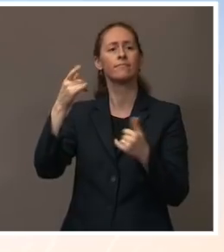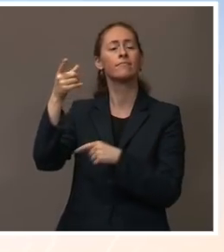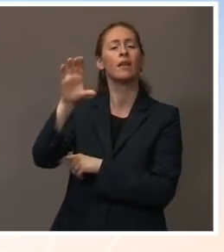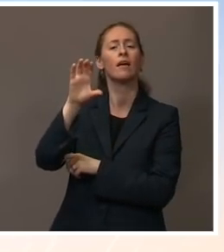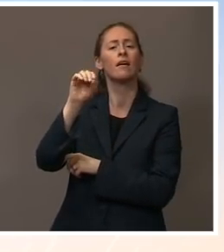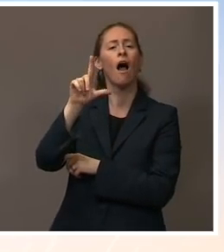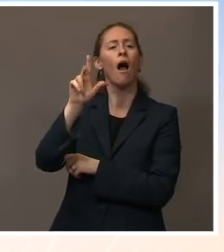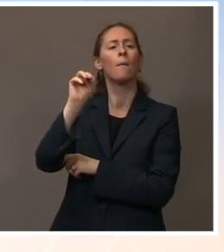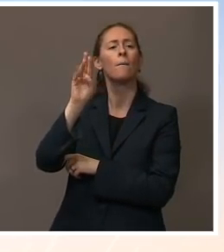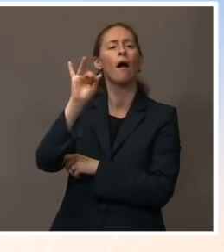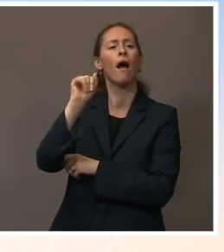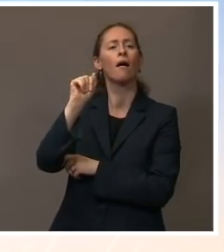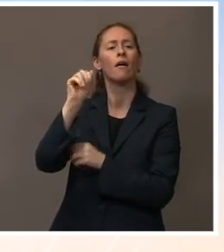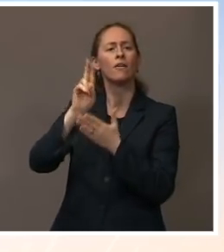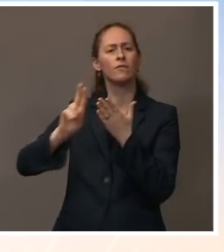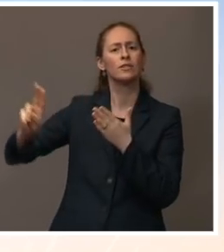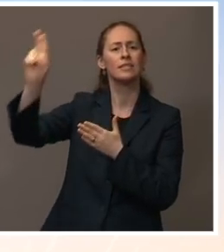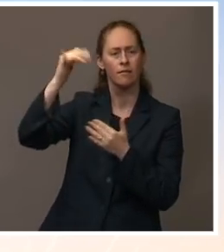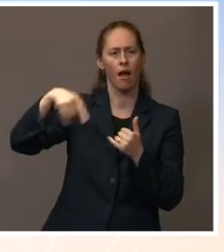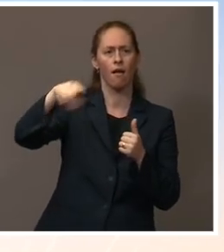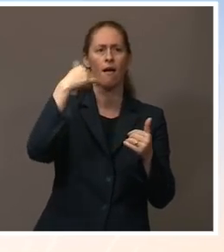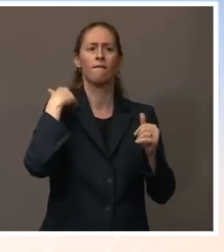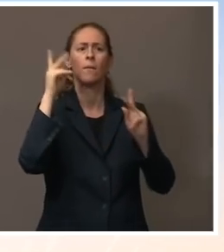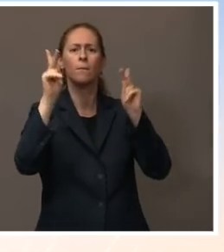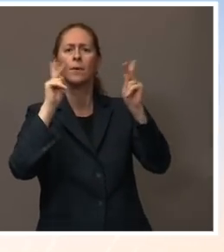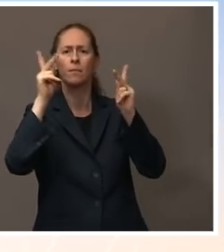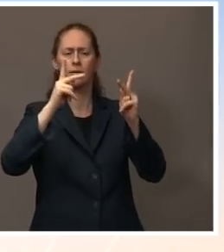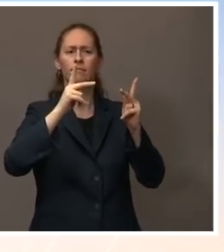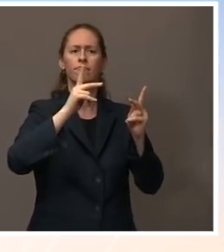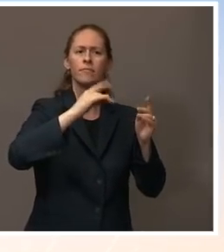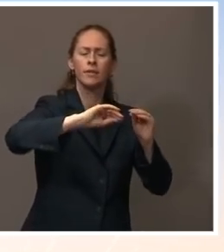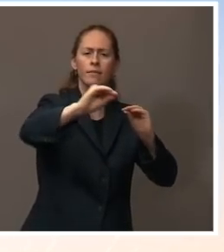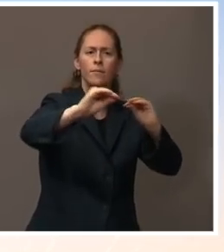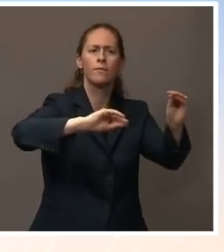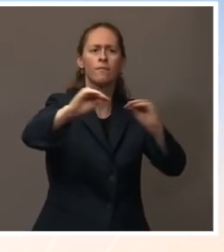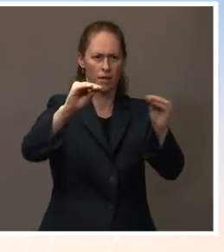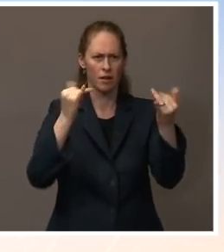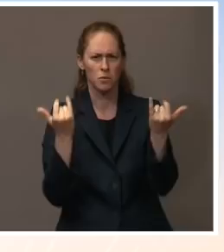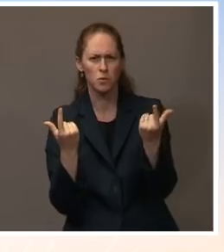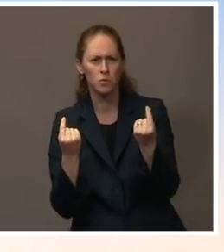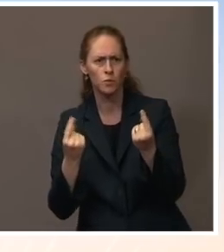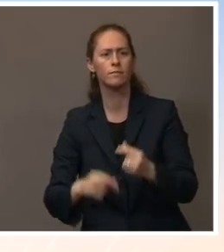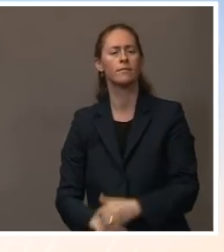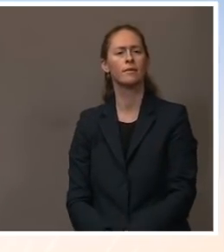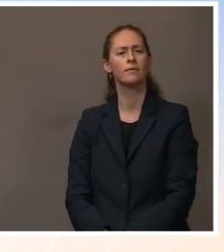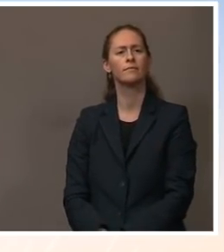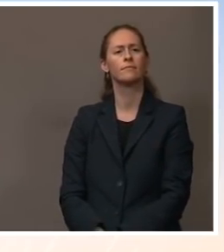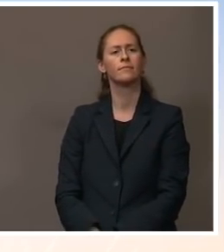in order to mitigate the effects of extreme weather. Does this administration believe that more people need to leave